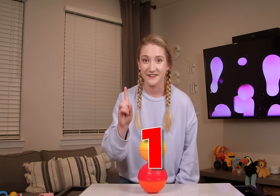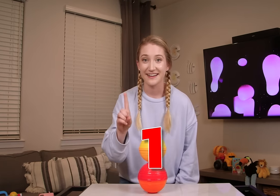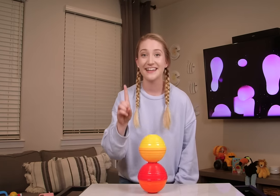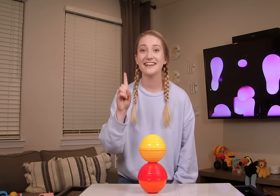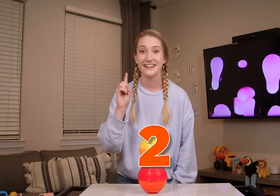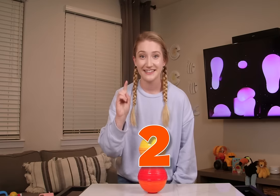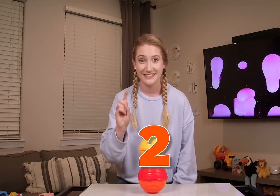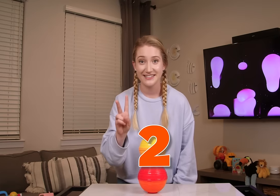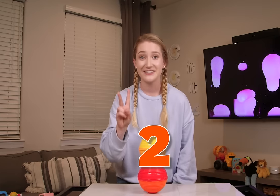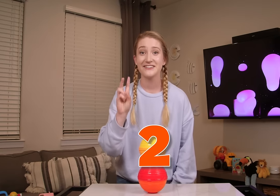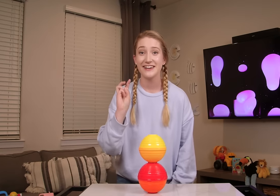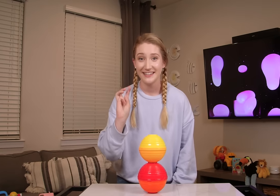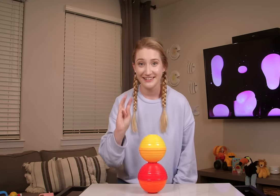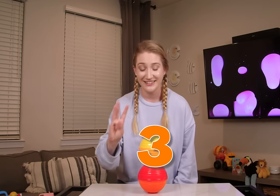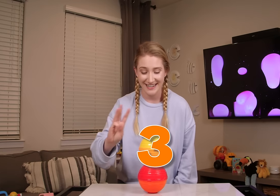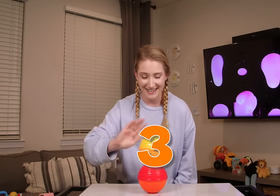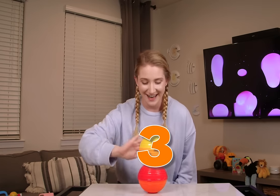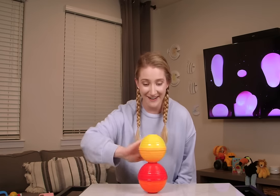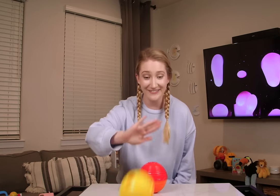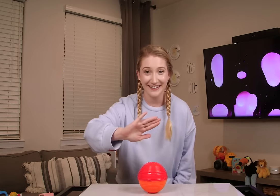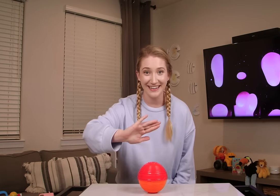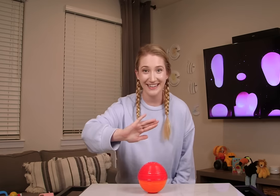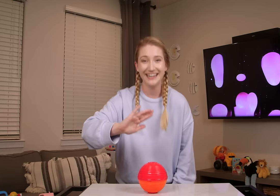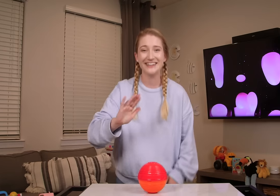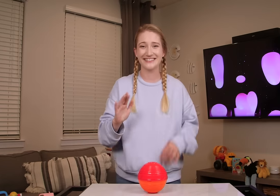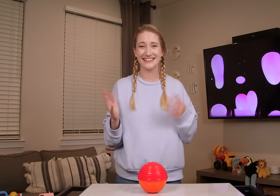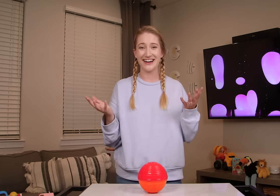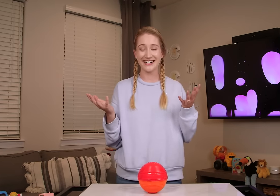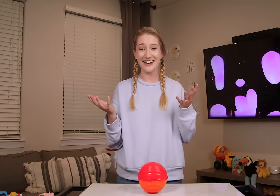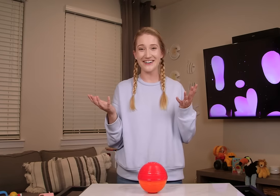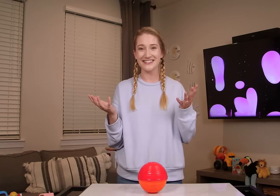One, two, three, oh, there it goes.